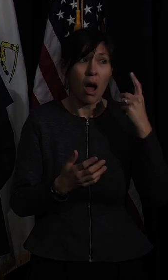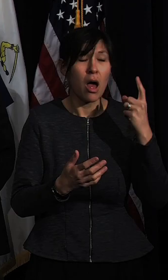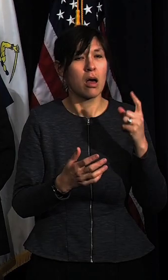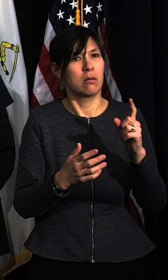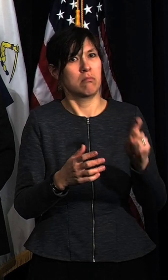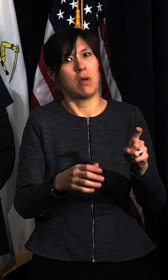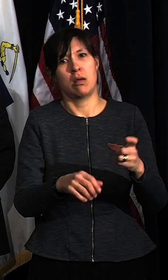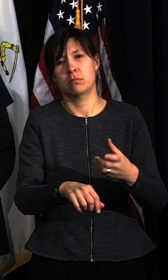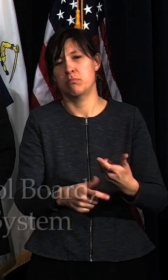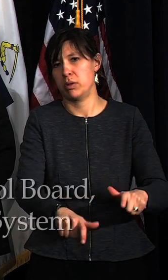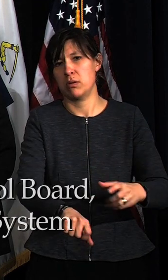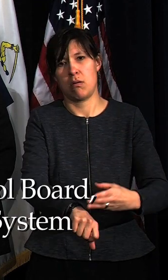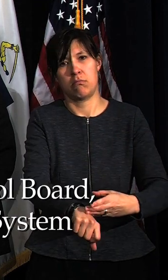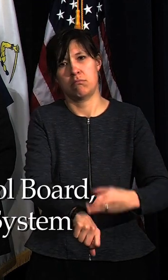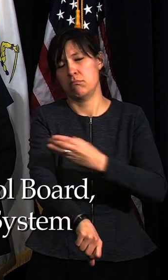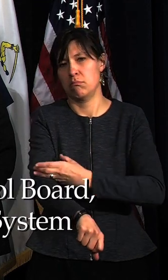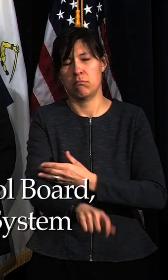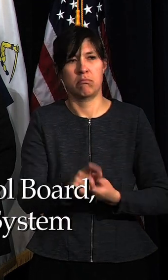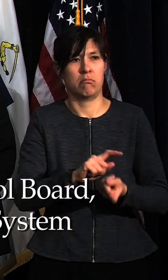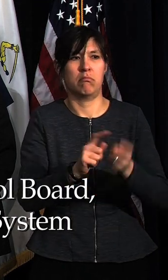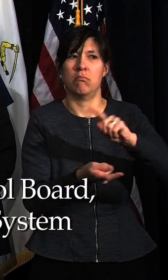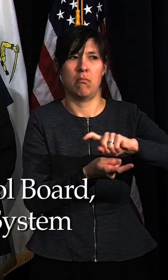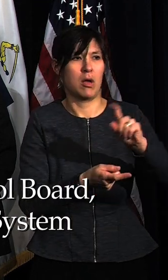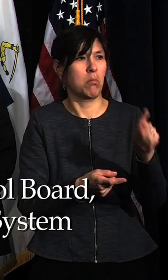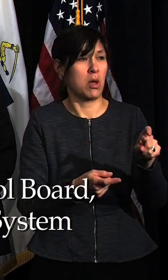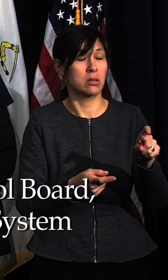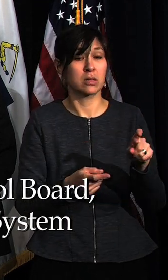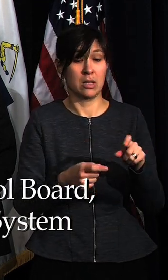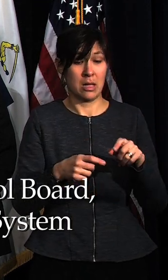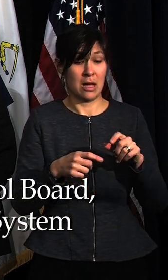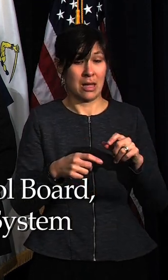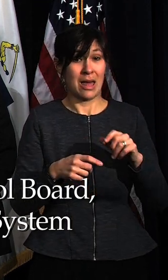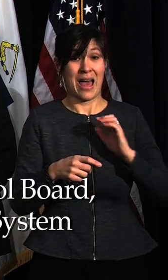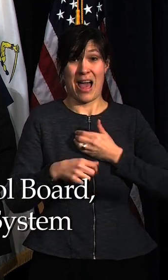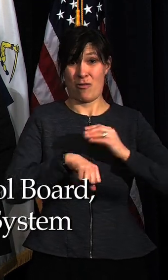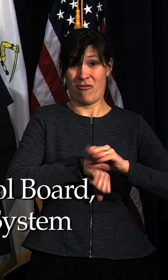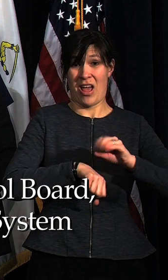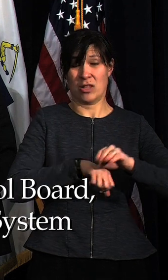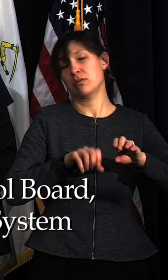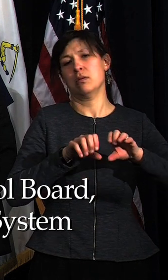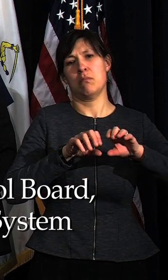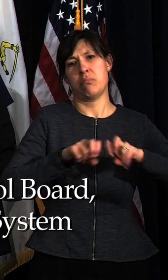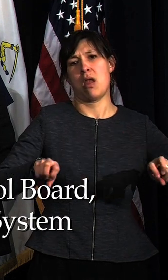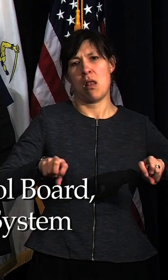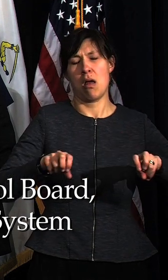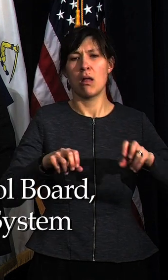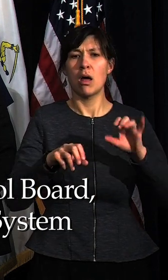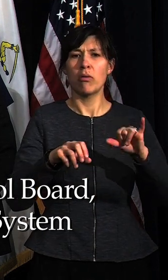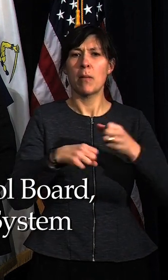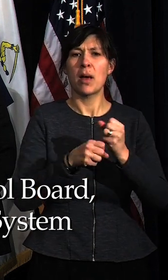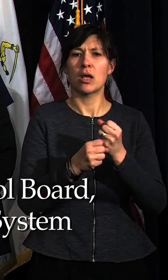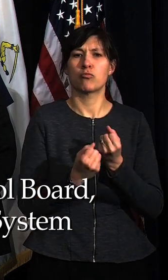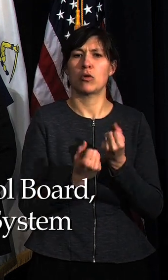This advisory panel makes a series of important reform recommendations, but today I’m going to choose to focus on five.